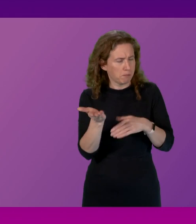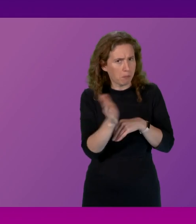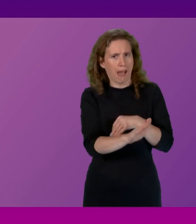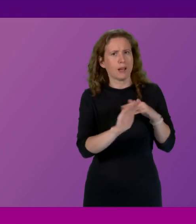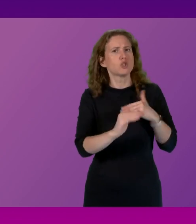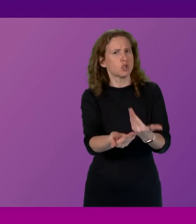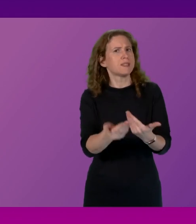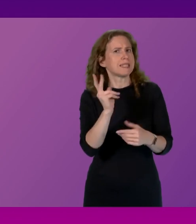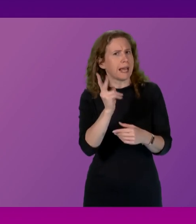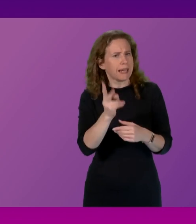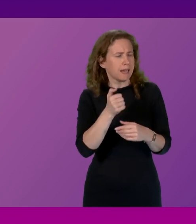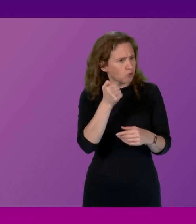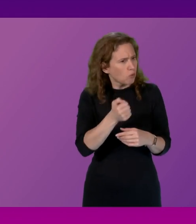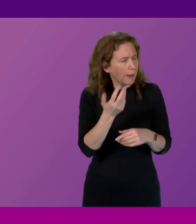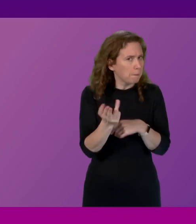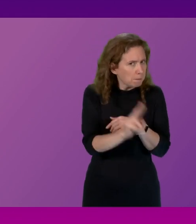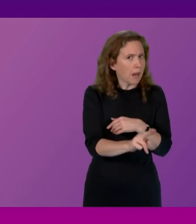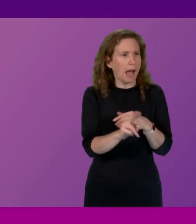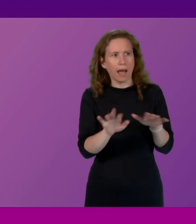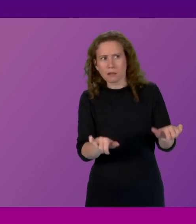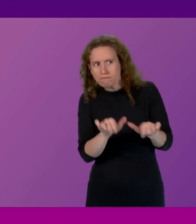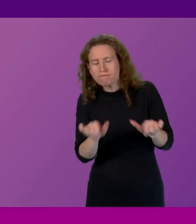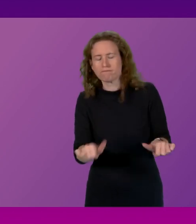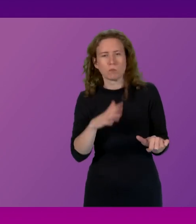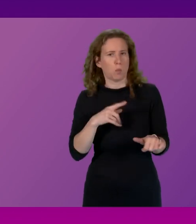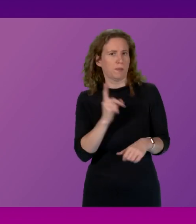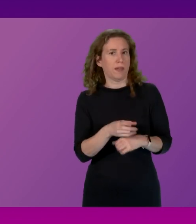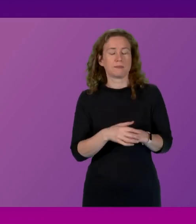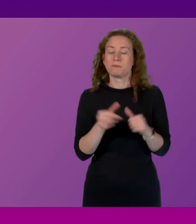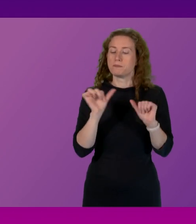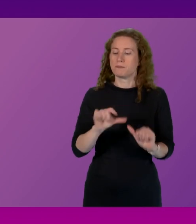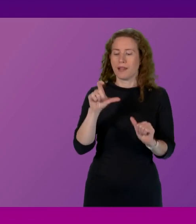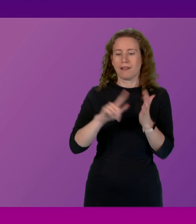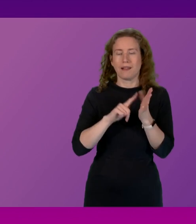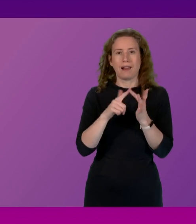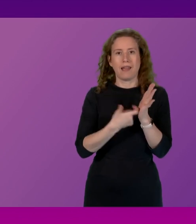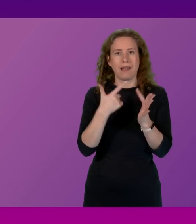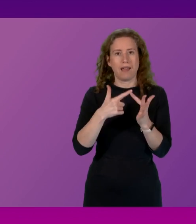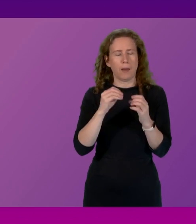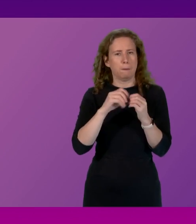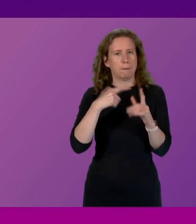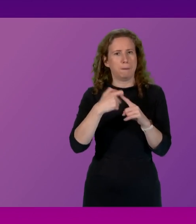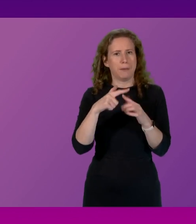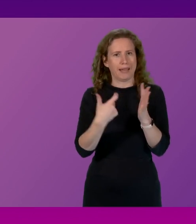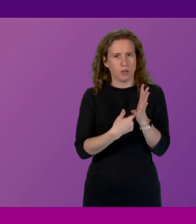are running as close to normal as possible.